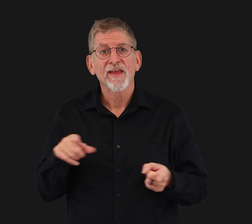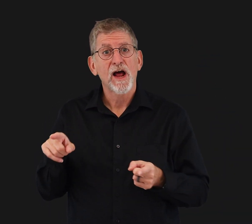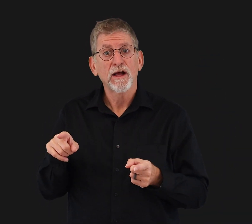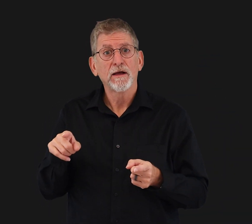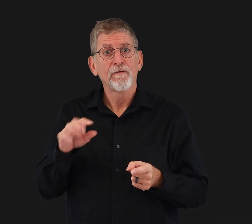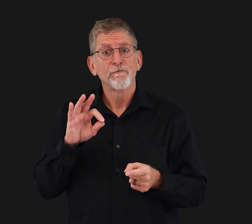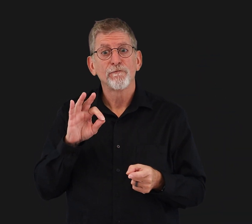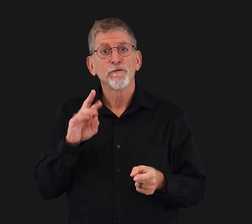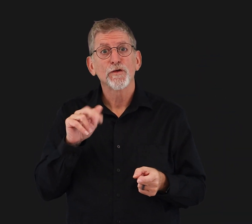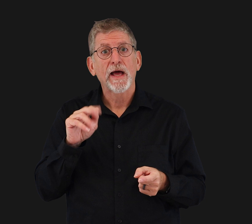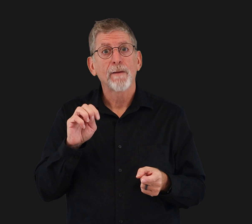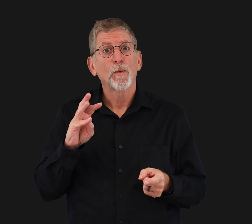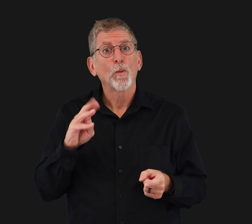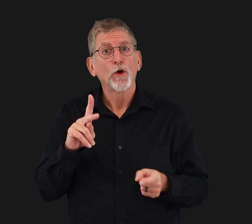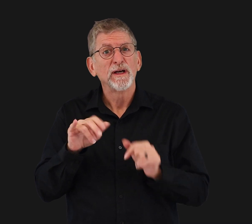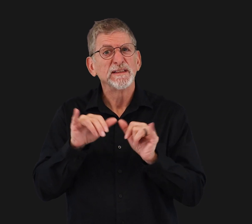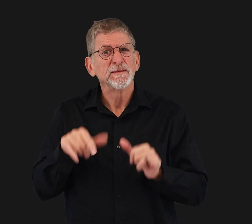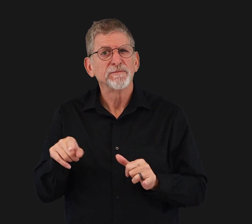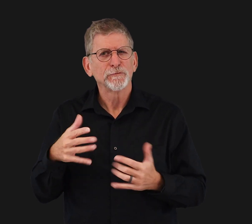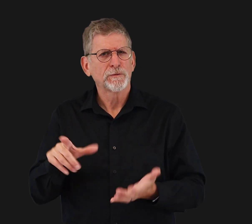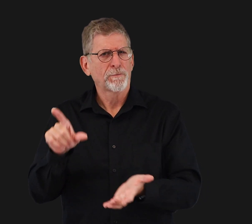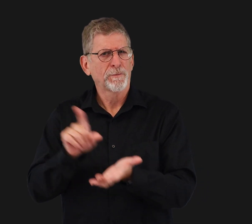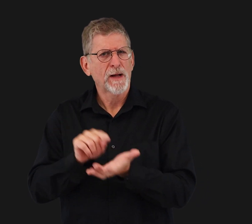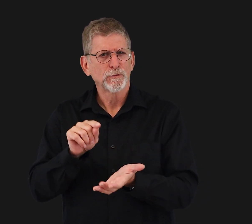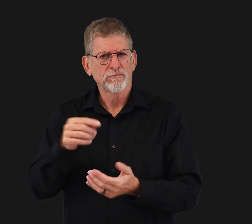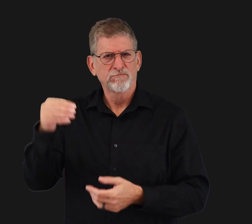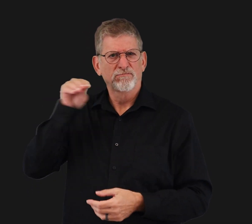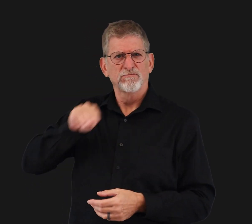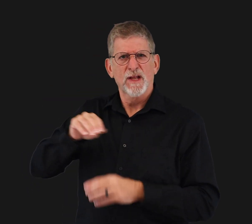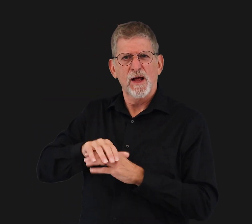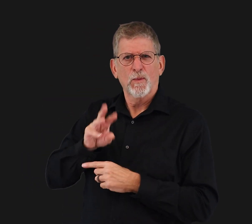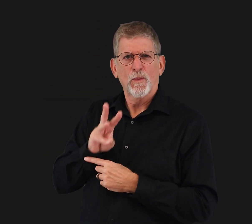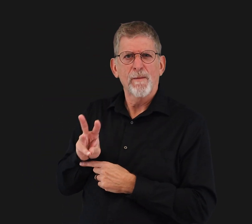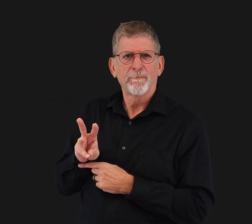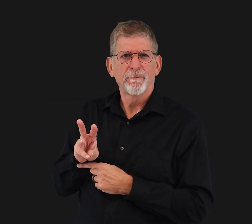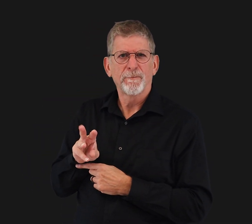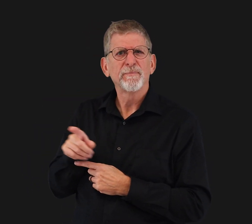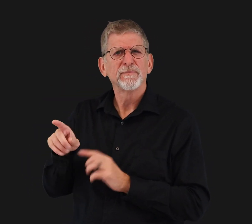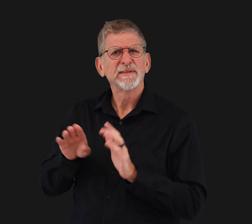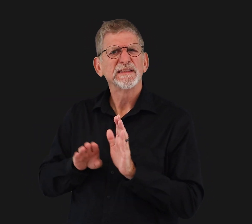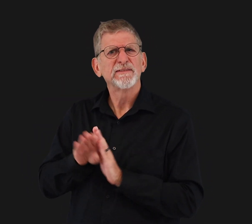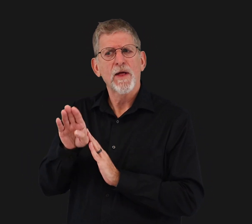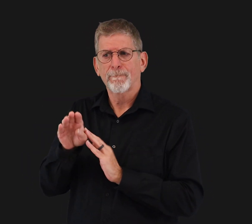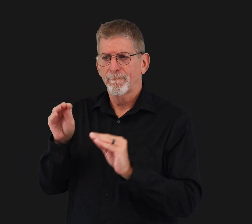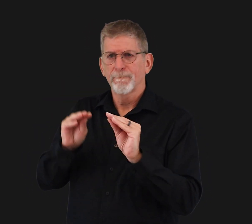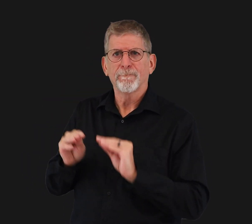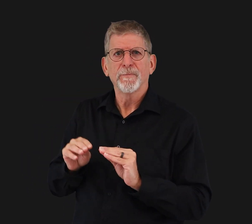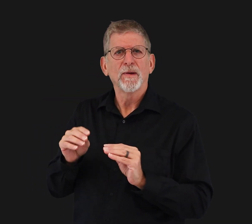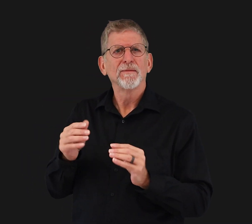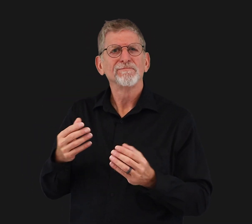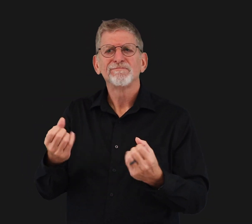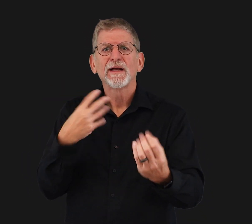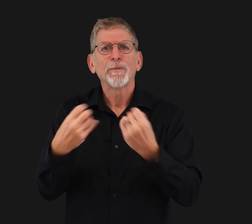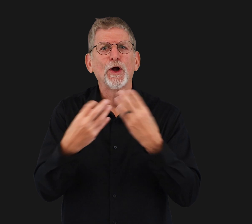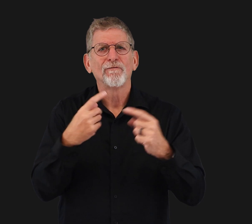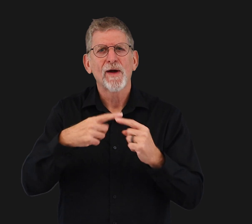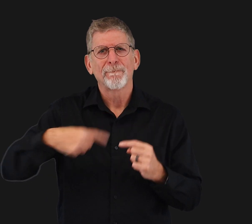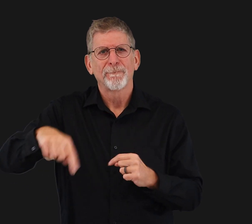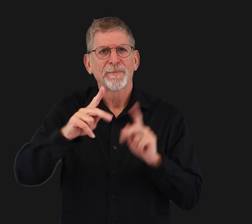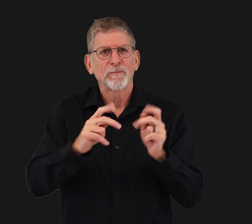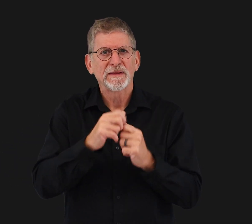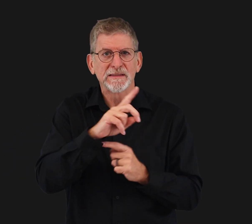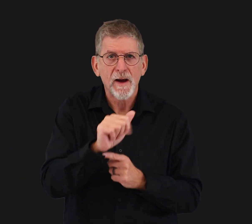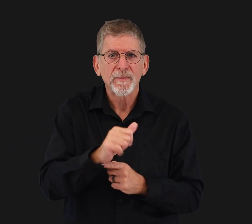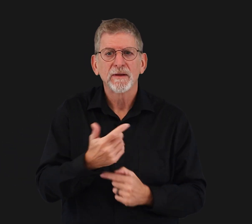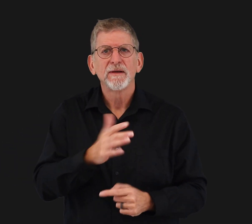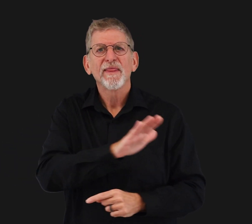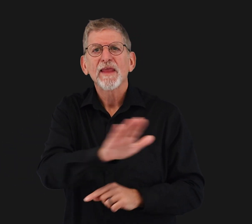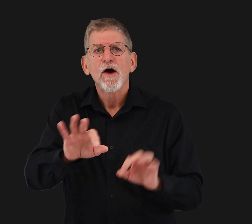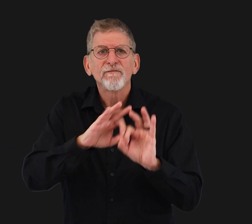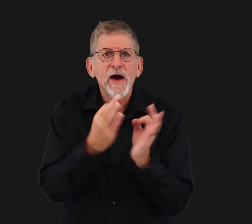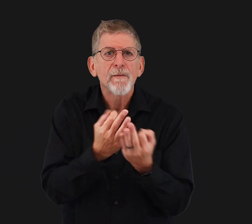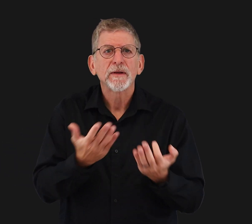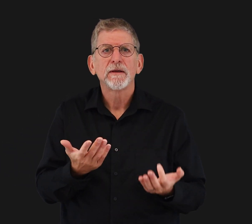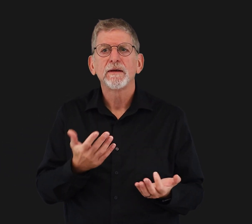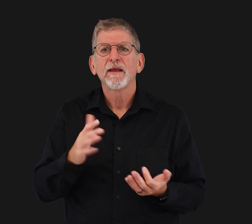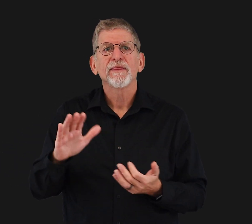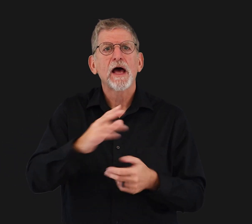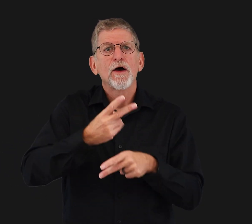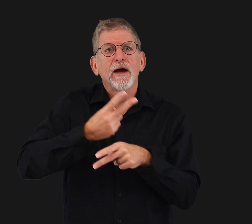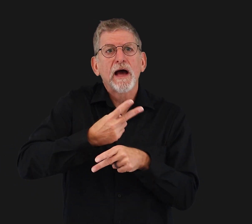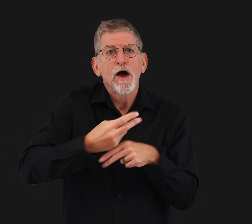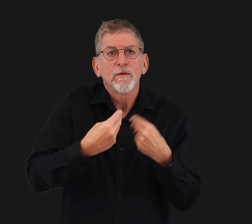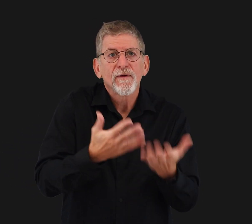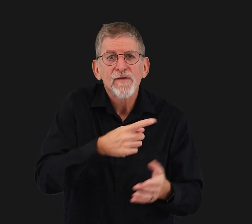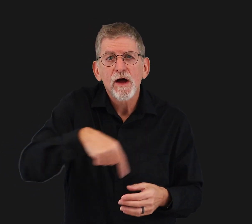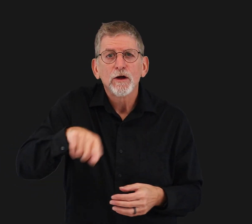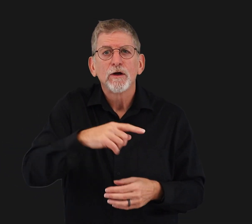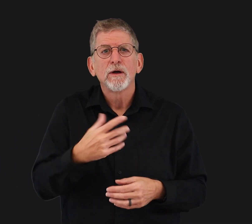The framework is published on the web and was developed with the input of people with disabilities, their families and caregivers,